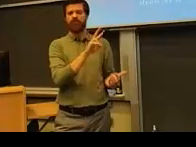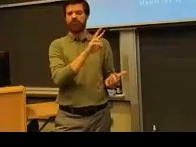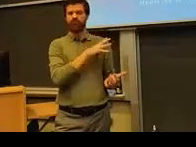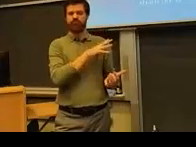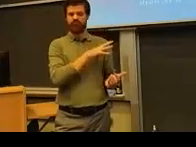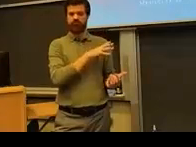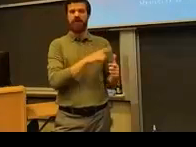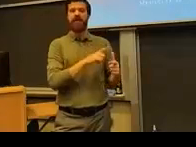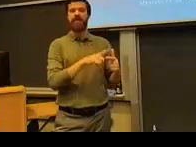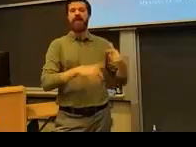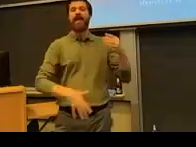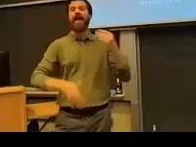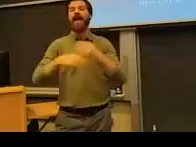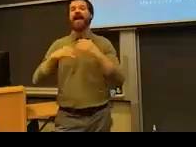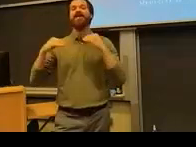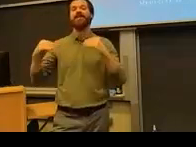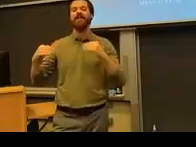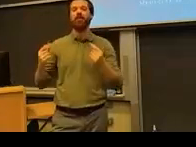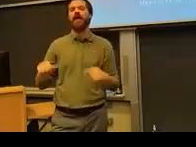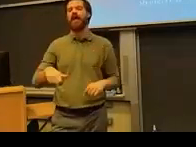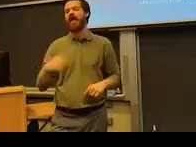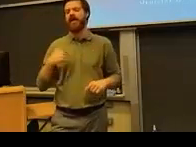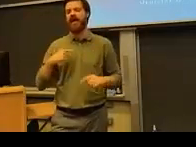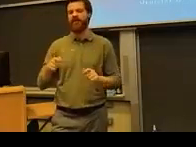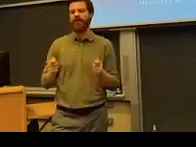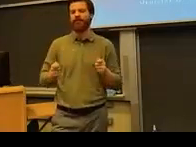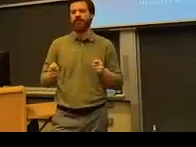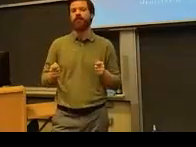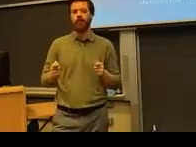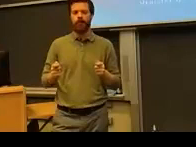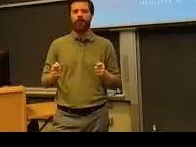expand it and teach our nurses what else do we need to be managing um so in terms of the unit